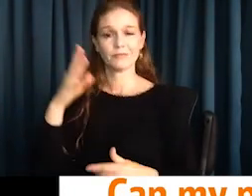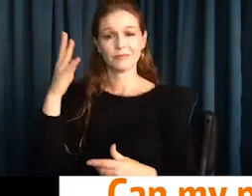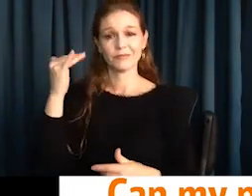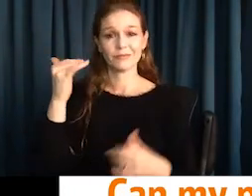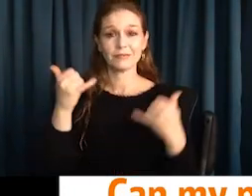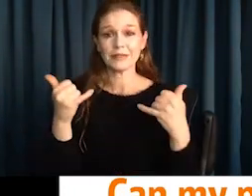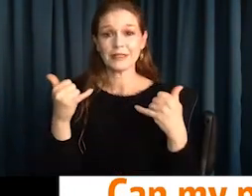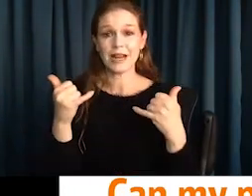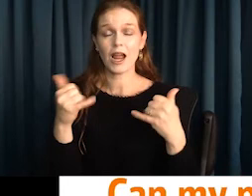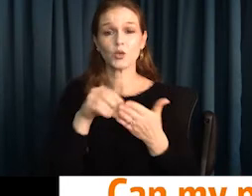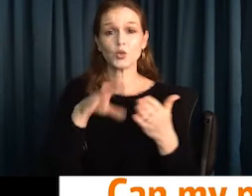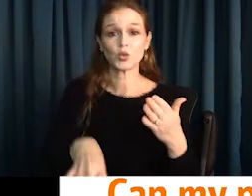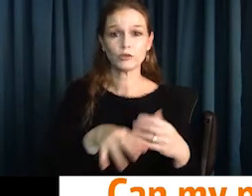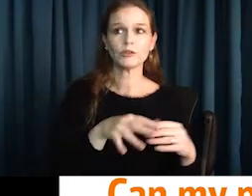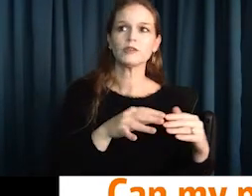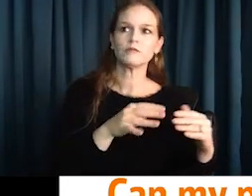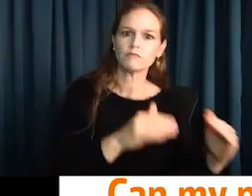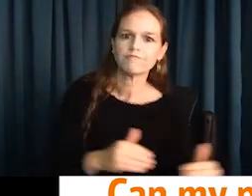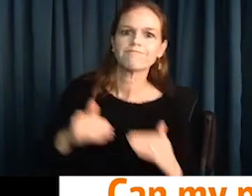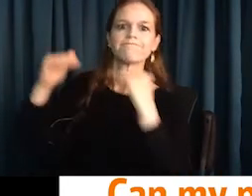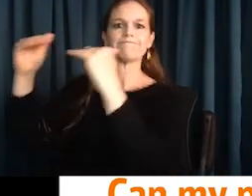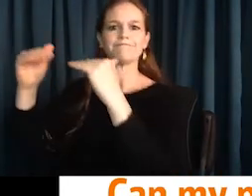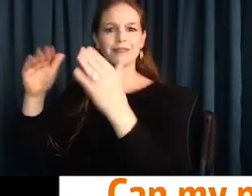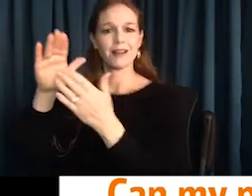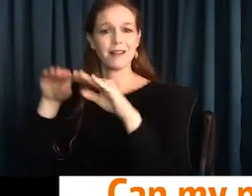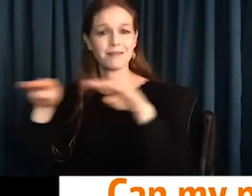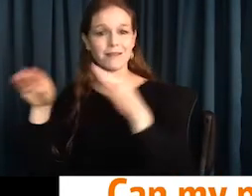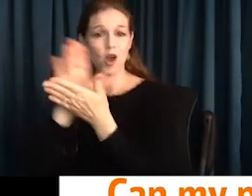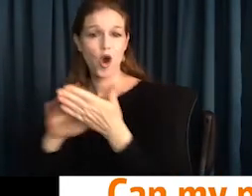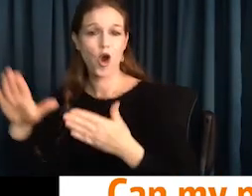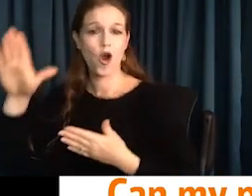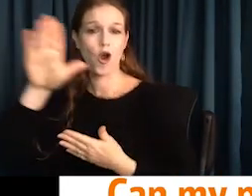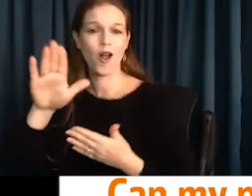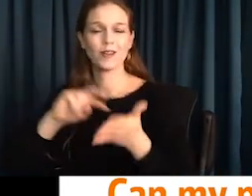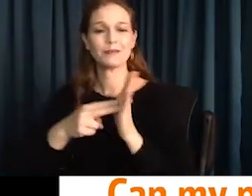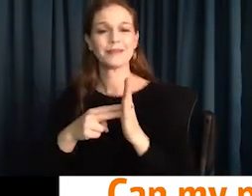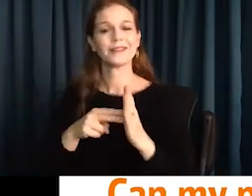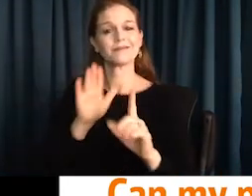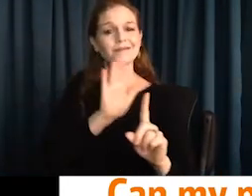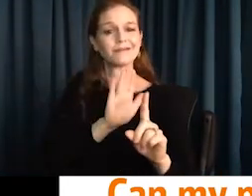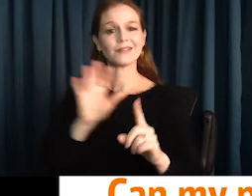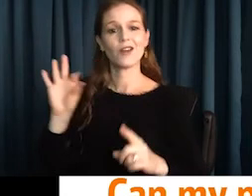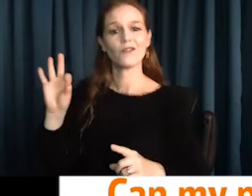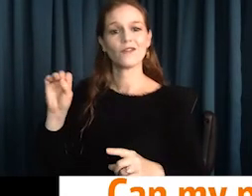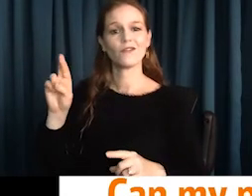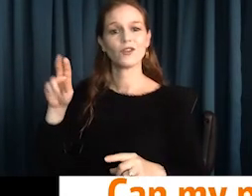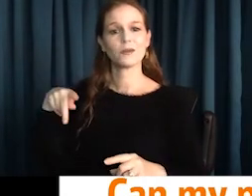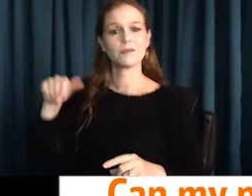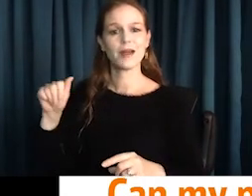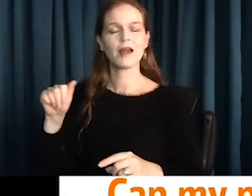and this is because of the FERPA law - Family Educational Rights and Privacy Act. This is a federal law that